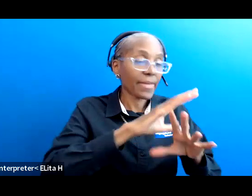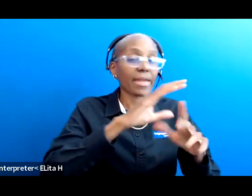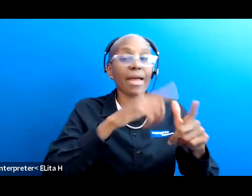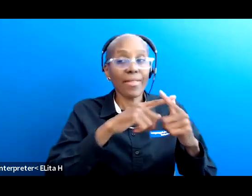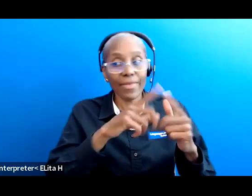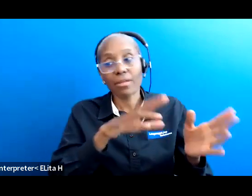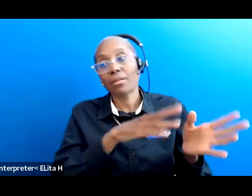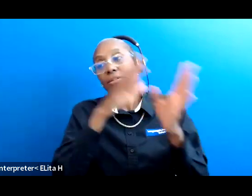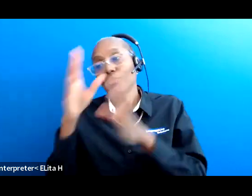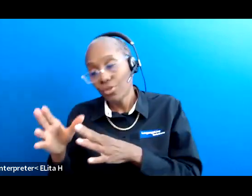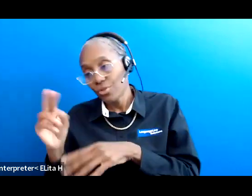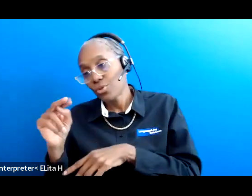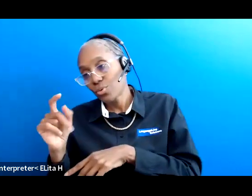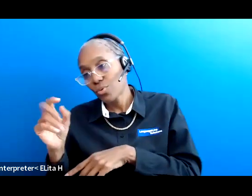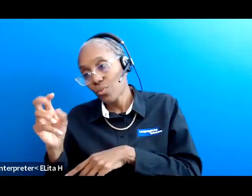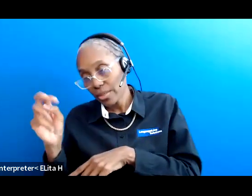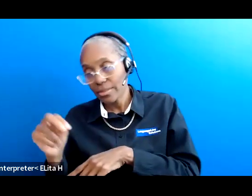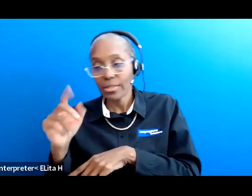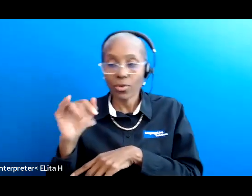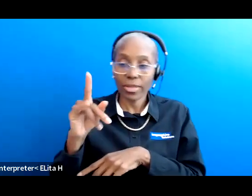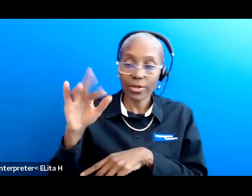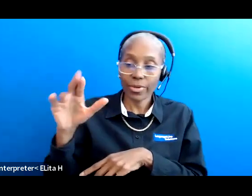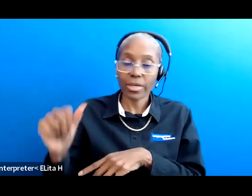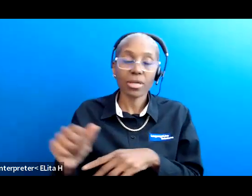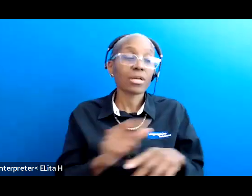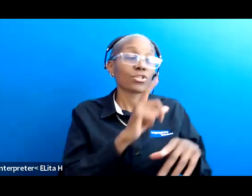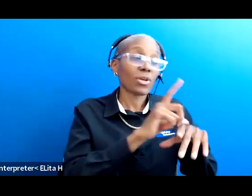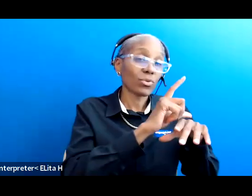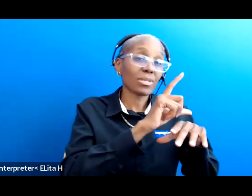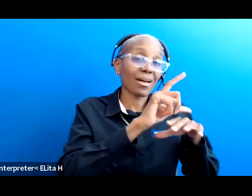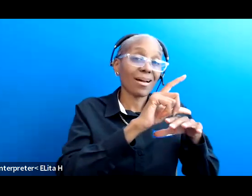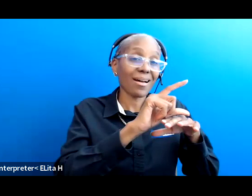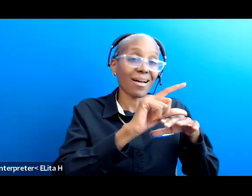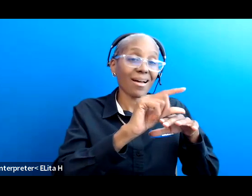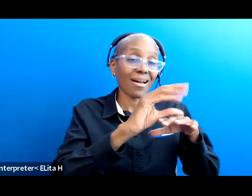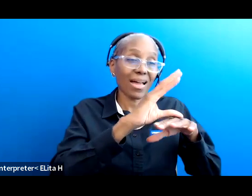or the Lyrica to the Neurontin. So they titrate off and that can be a difficult time period